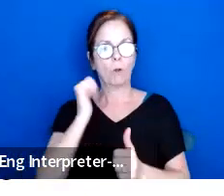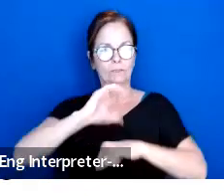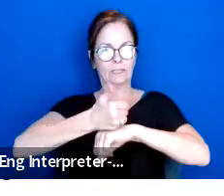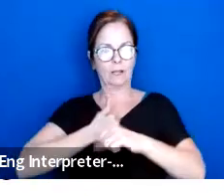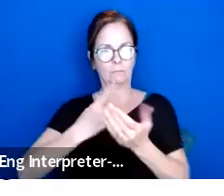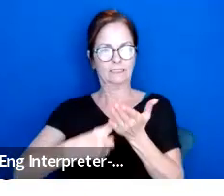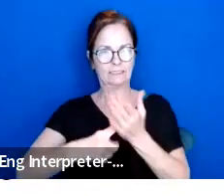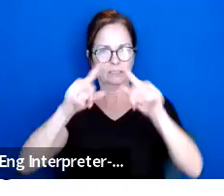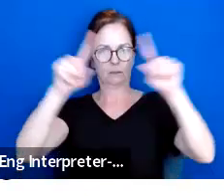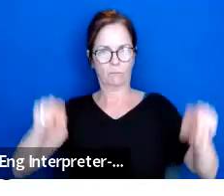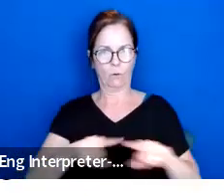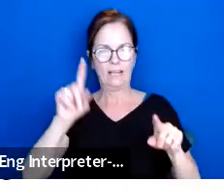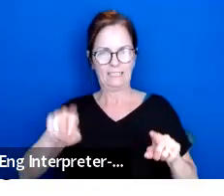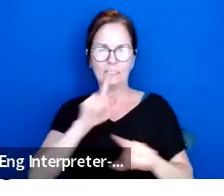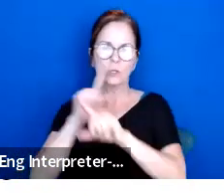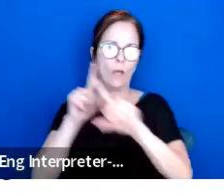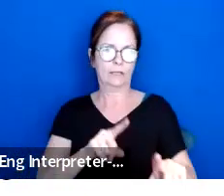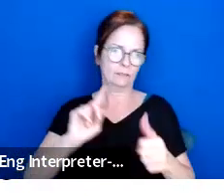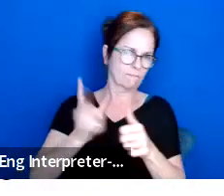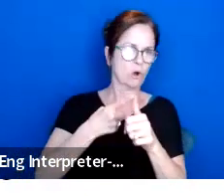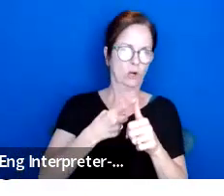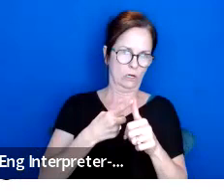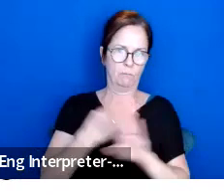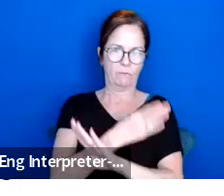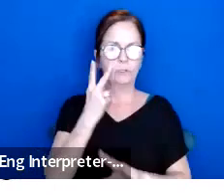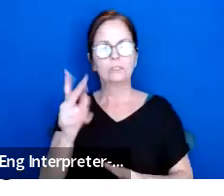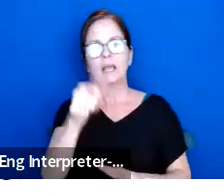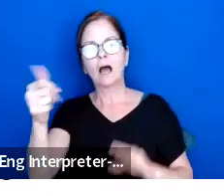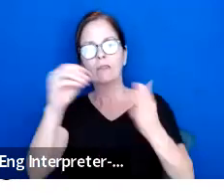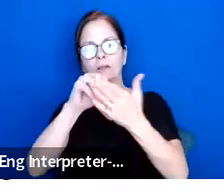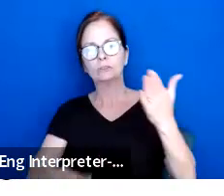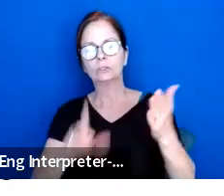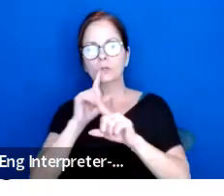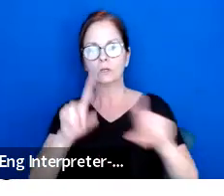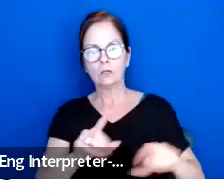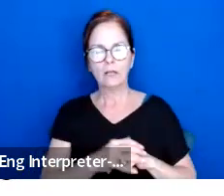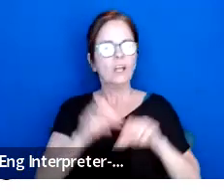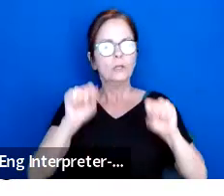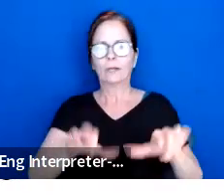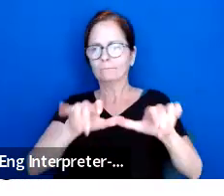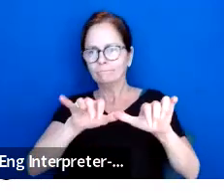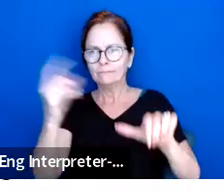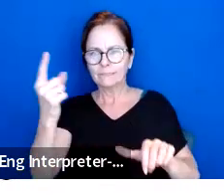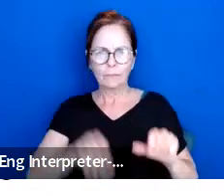Before you get to see everyone else's responses. So just post something that says, I am the reviewer and you could always delete it later.